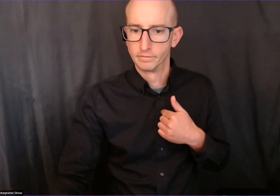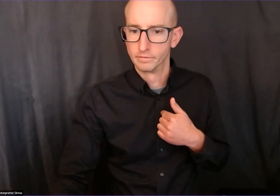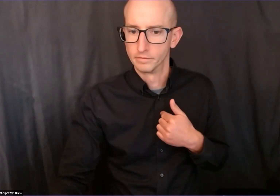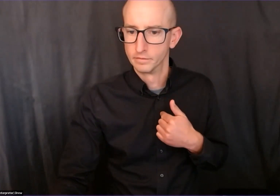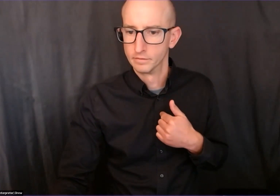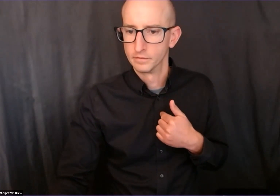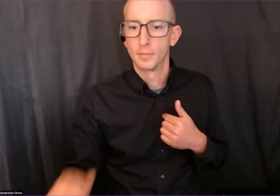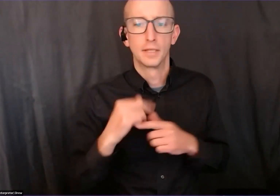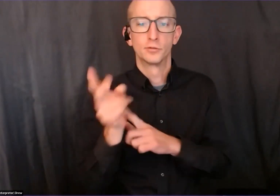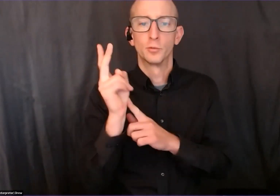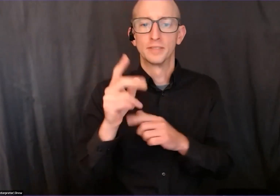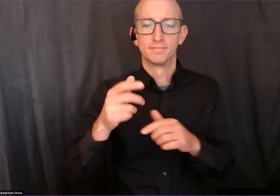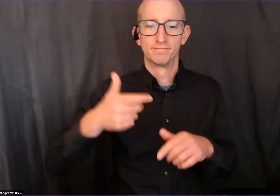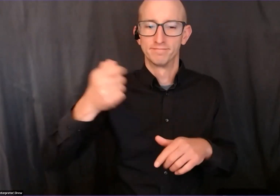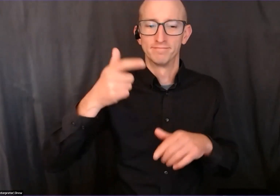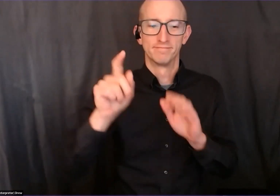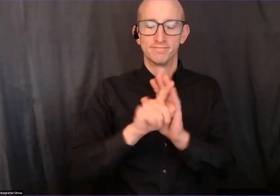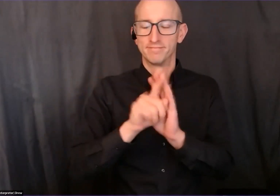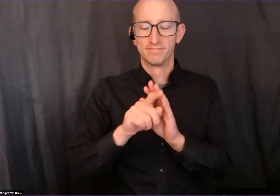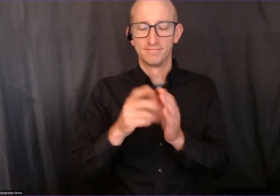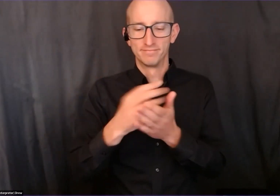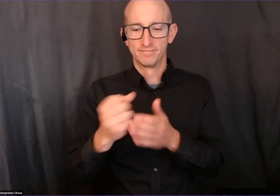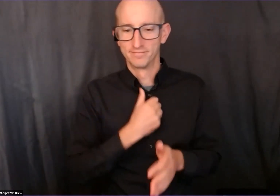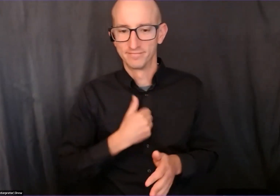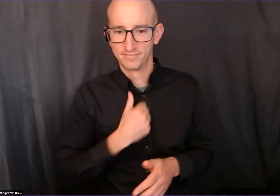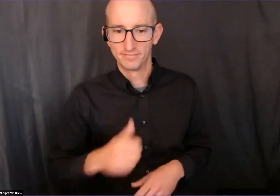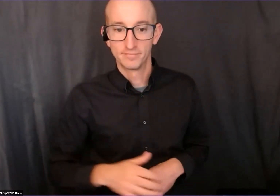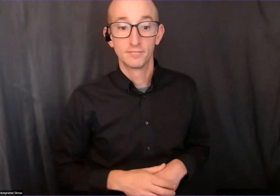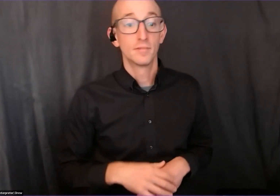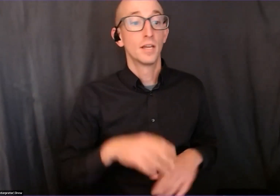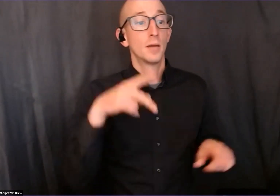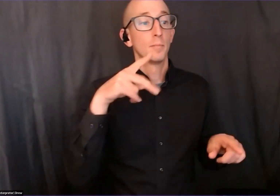the design of the program. And we continue to get great input through our help desk that we've